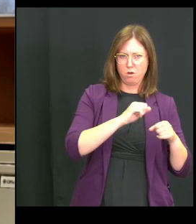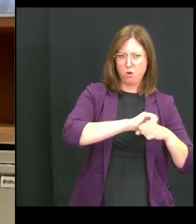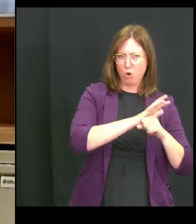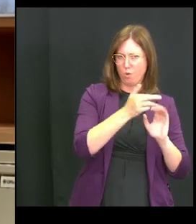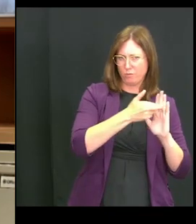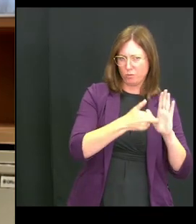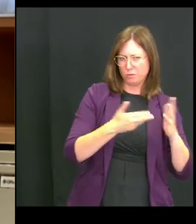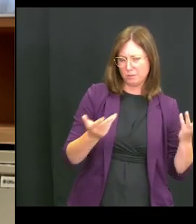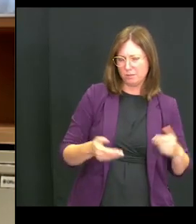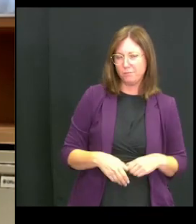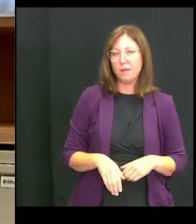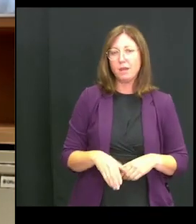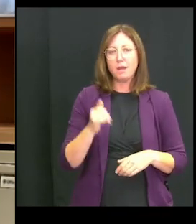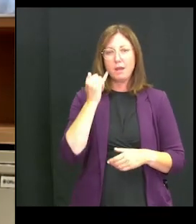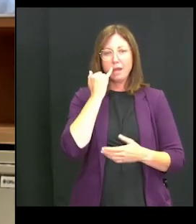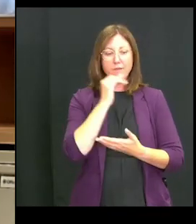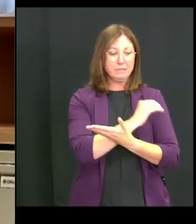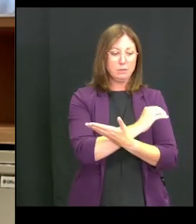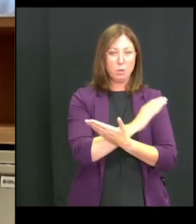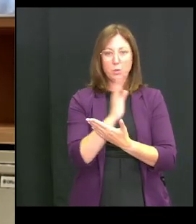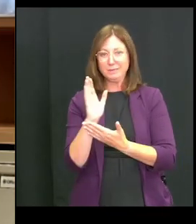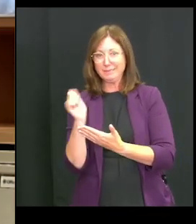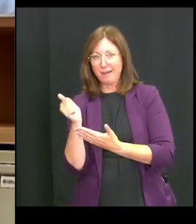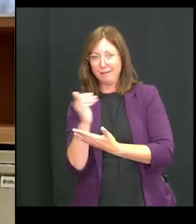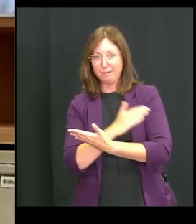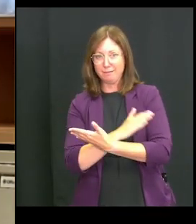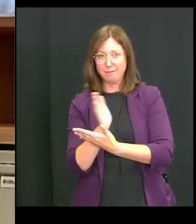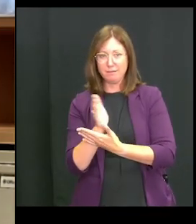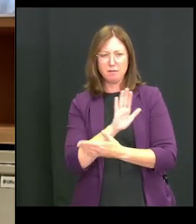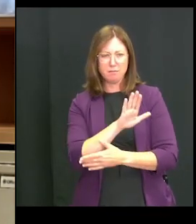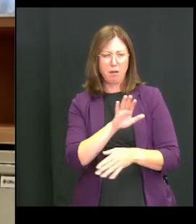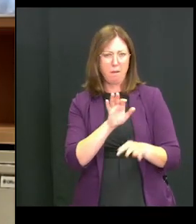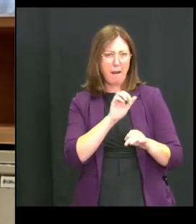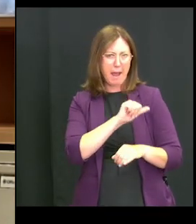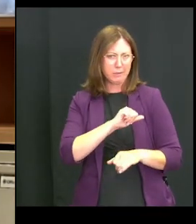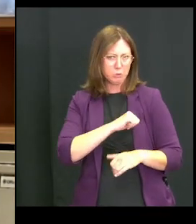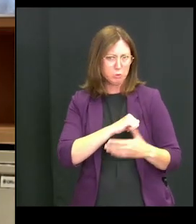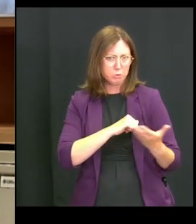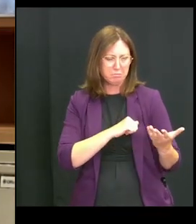or in my other work, just their basic attitudes, nothing particularly inflammatory,